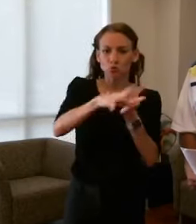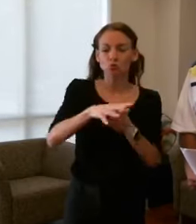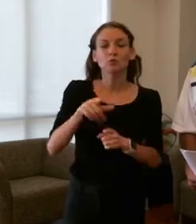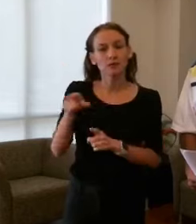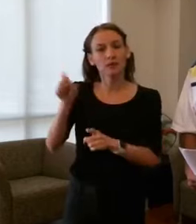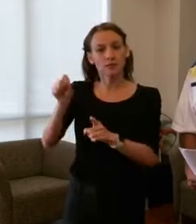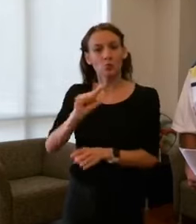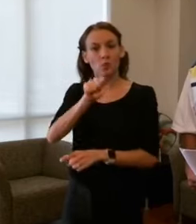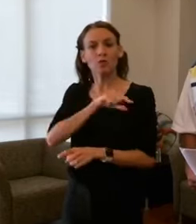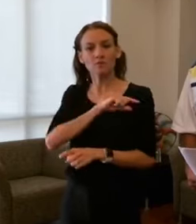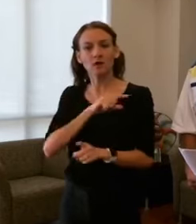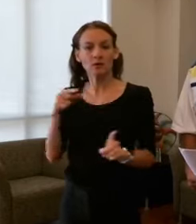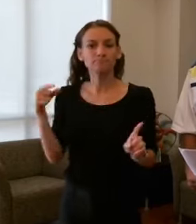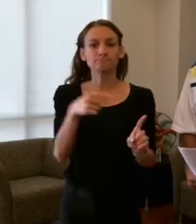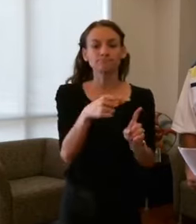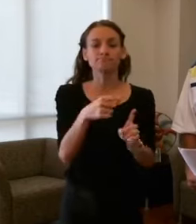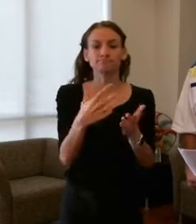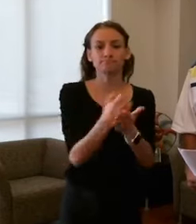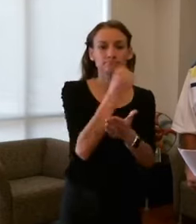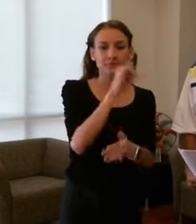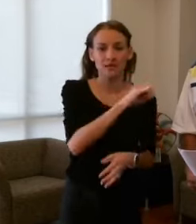and that credit will apply towards their endorsement.